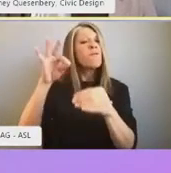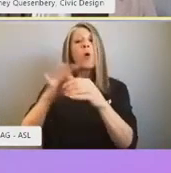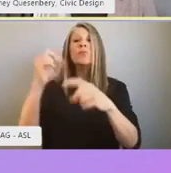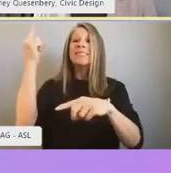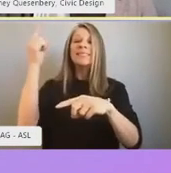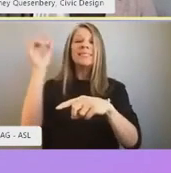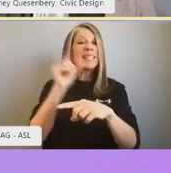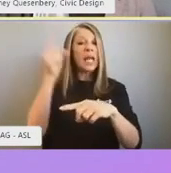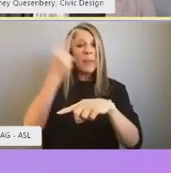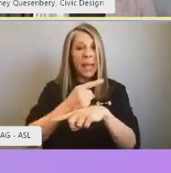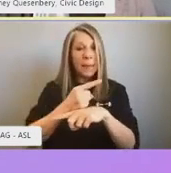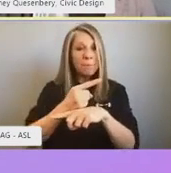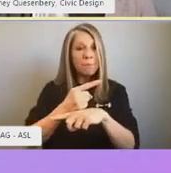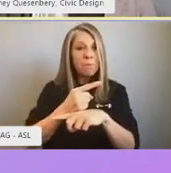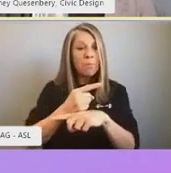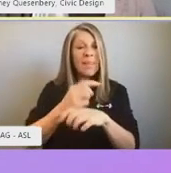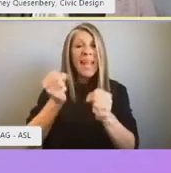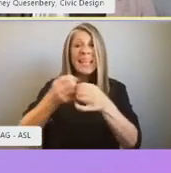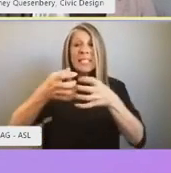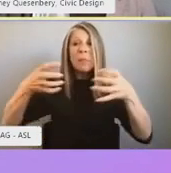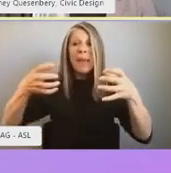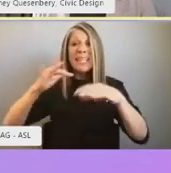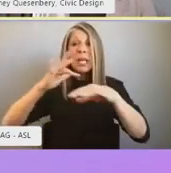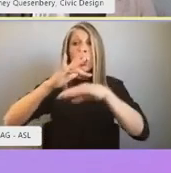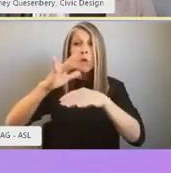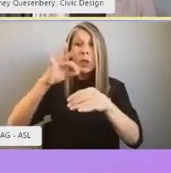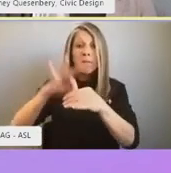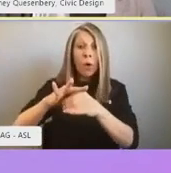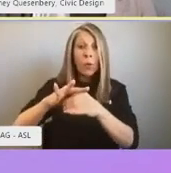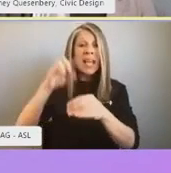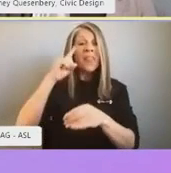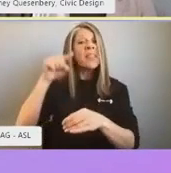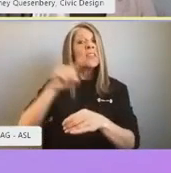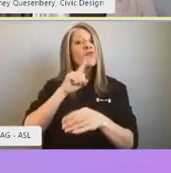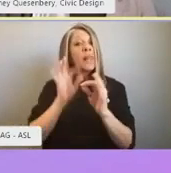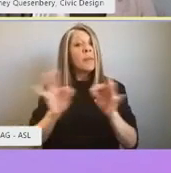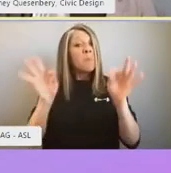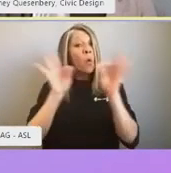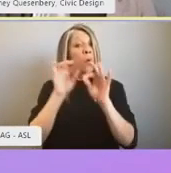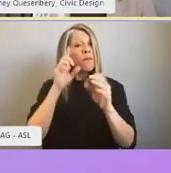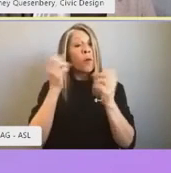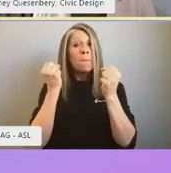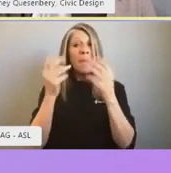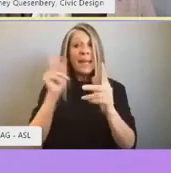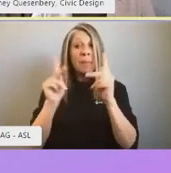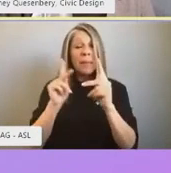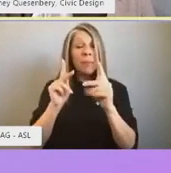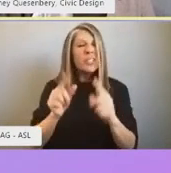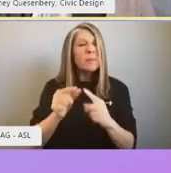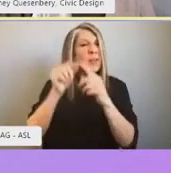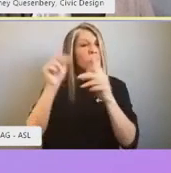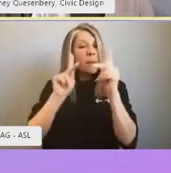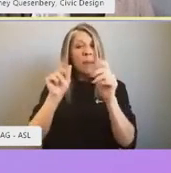number of states, you can just go to the polling place, register to vote, and vote on the same day. Expanded early